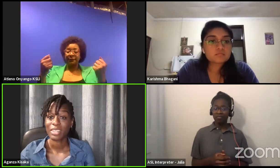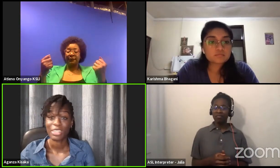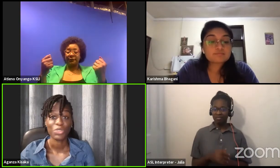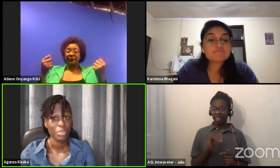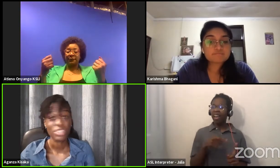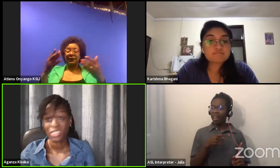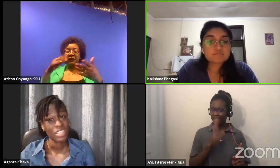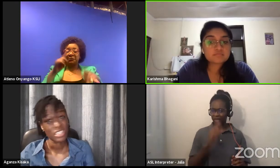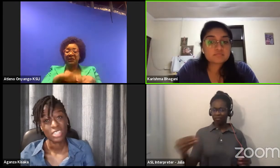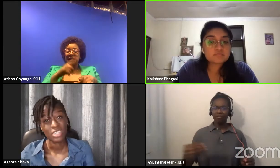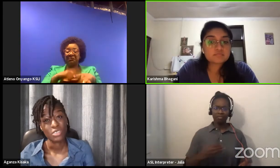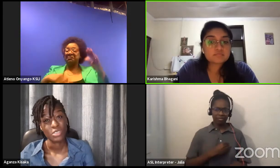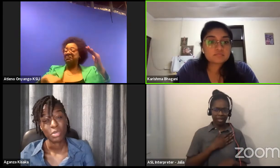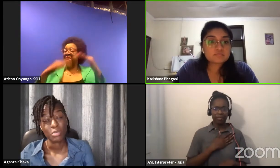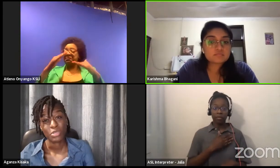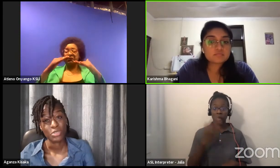There is so much theater the entire newspaper